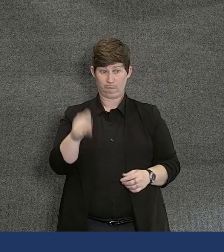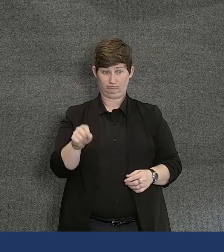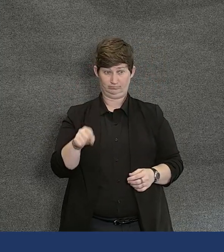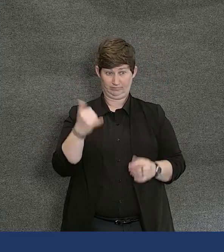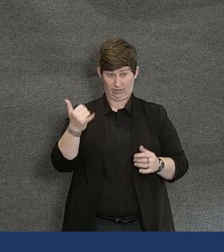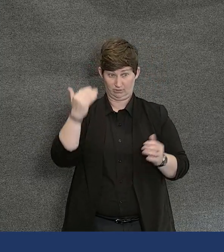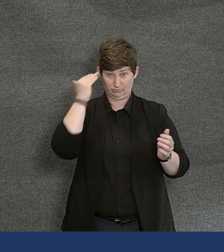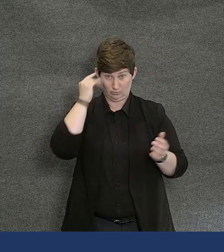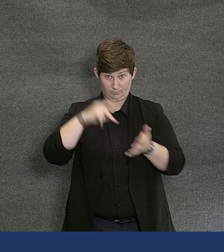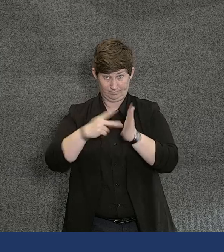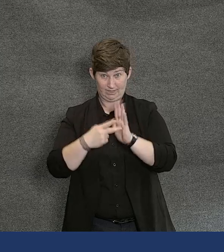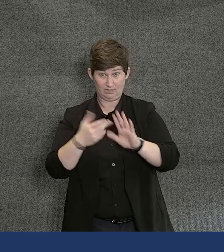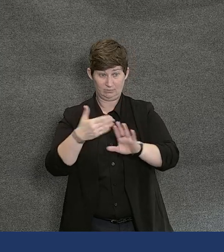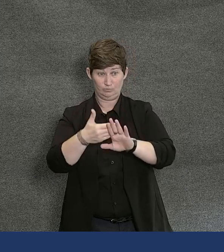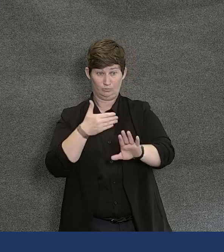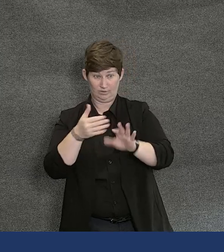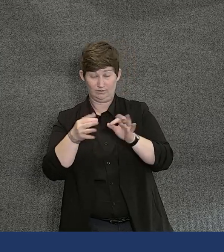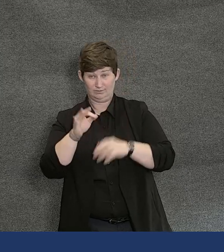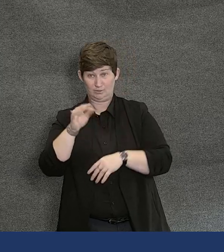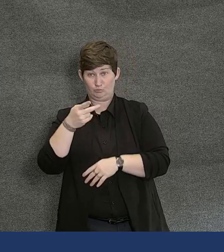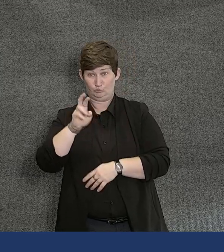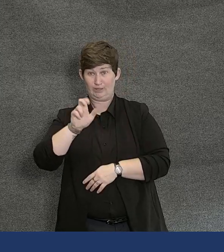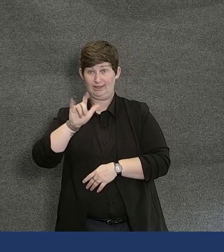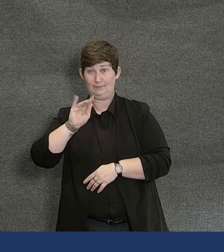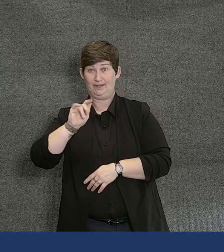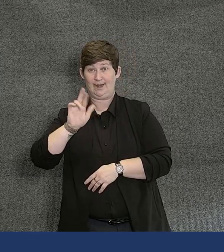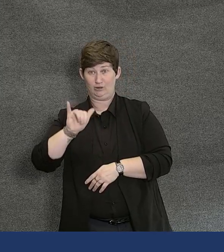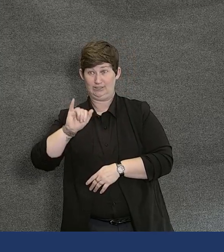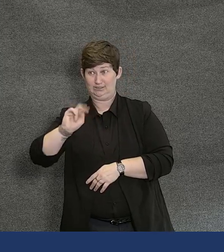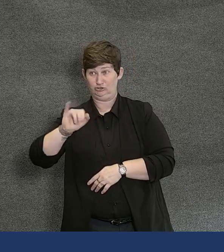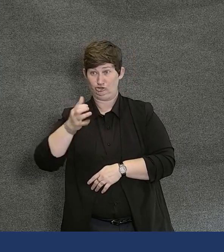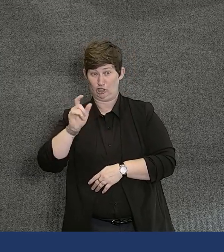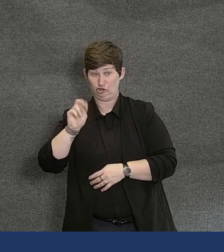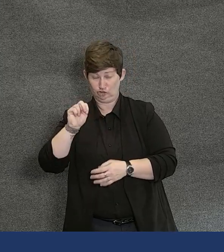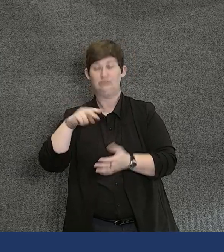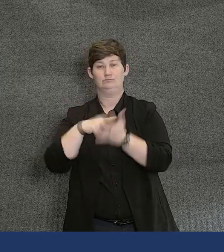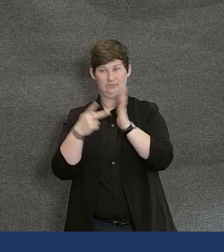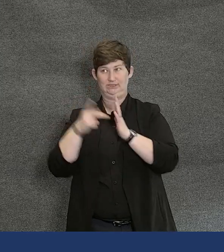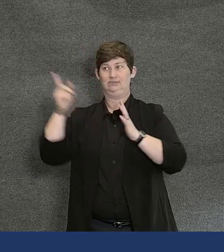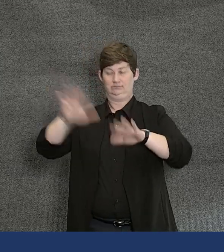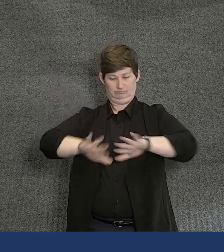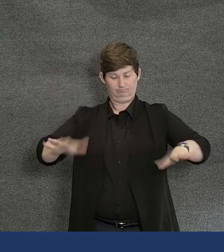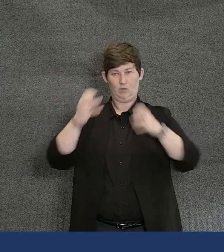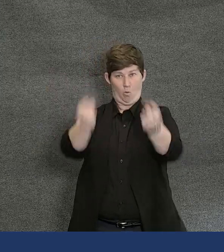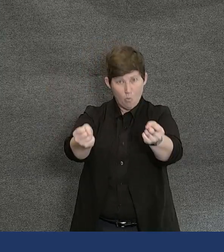right? And so we got another one of those. And the fact that we got the preliminary injunction is